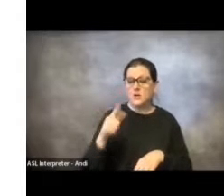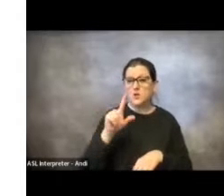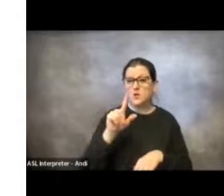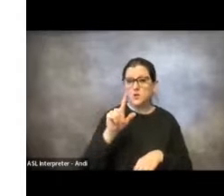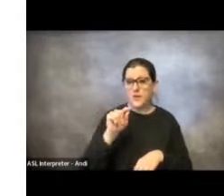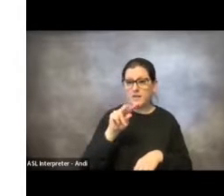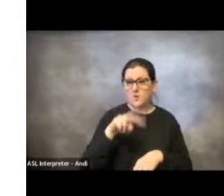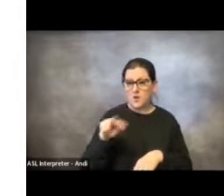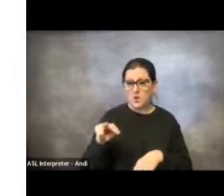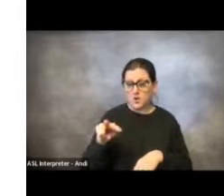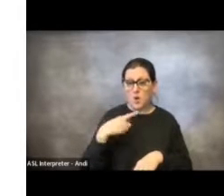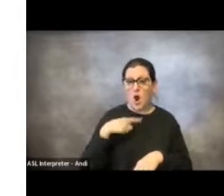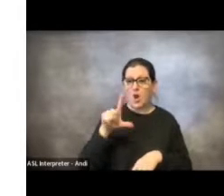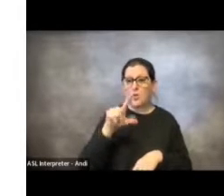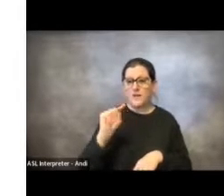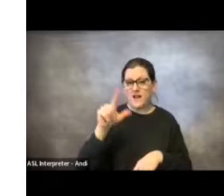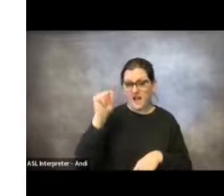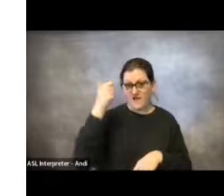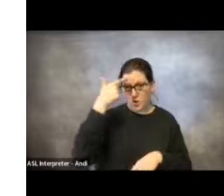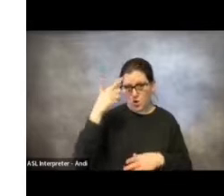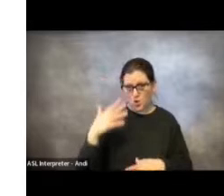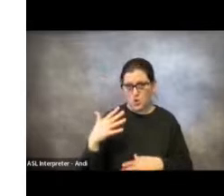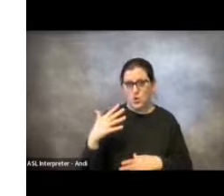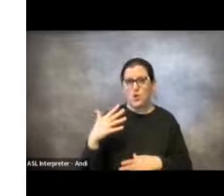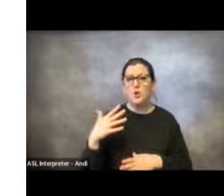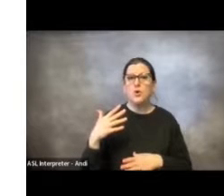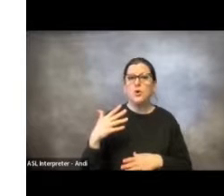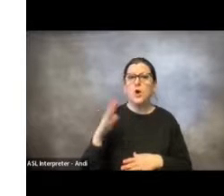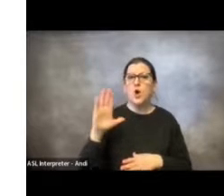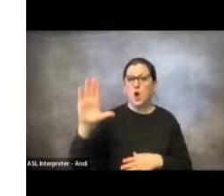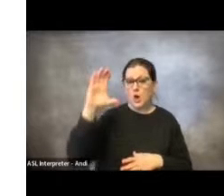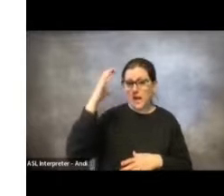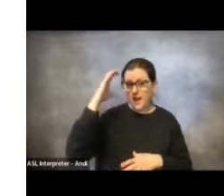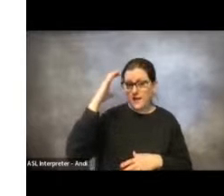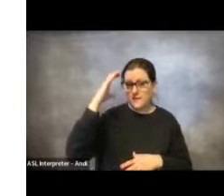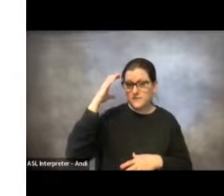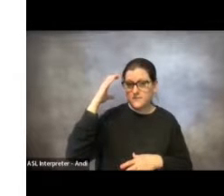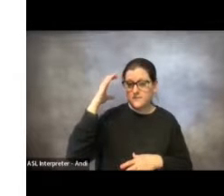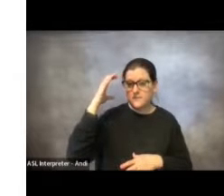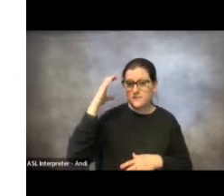governor Deidre Henderson her cousin was killed in a murder